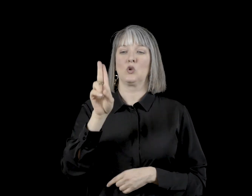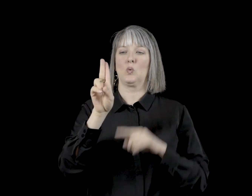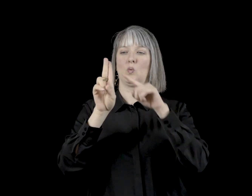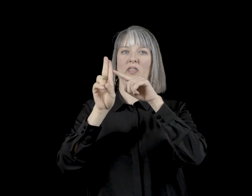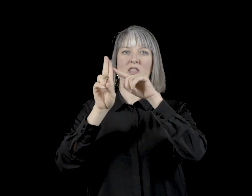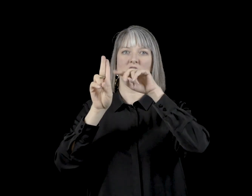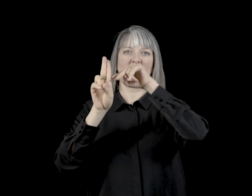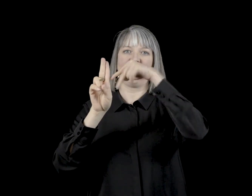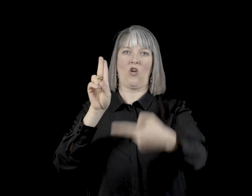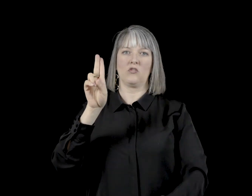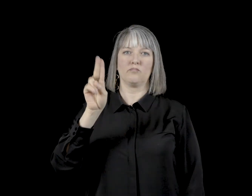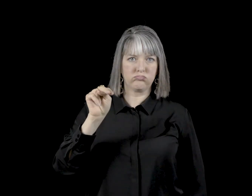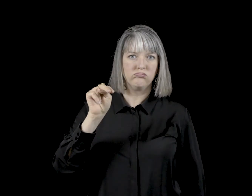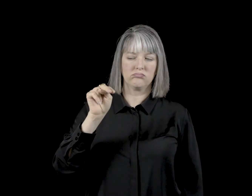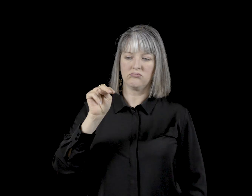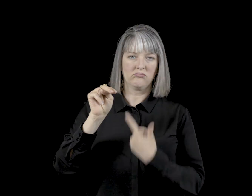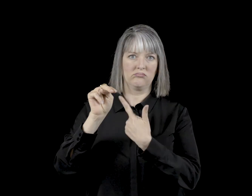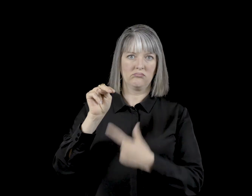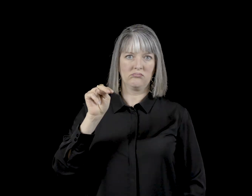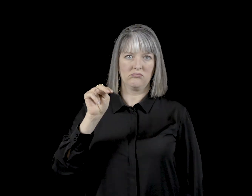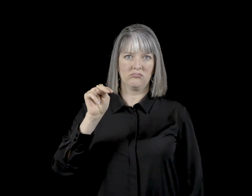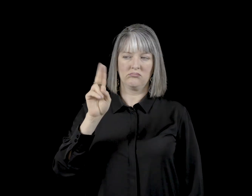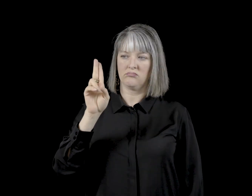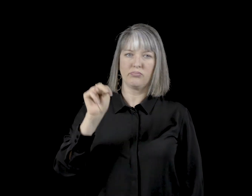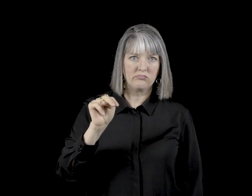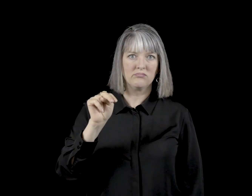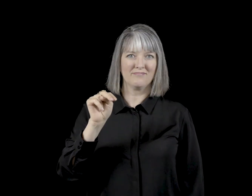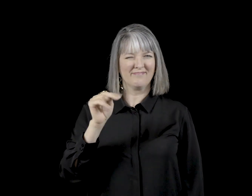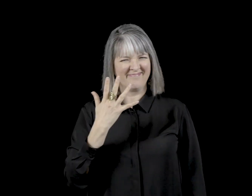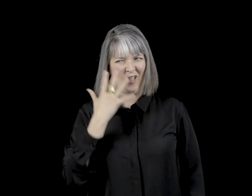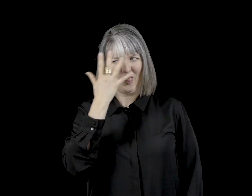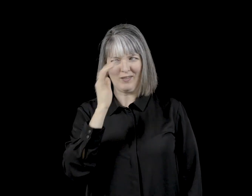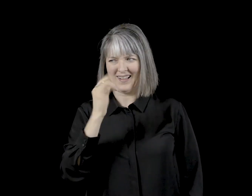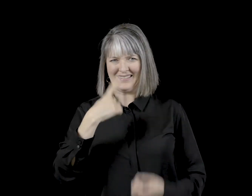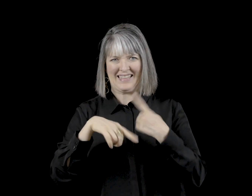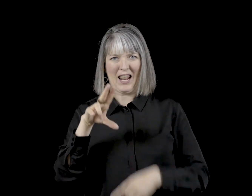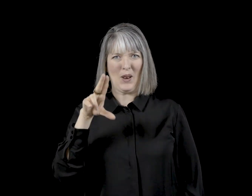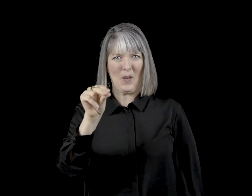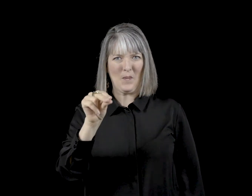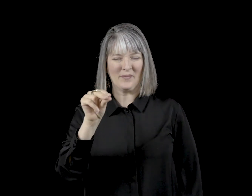From the U position these two fingers will simply collapse. UN as simple as that. It looked very much a sign almost like the sign for "no".